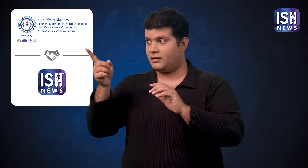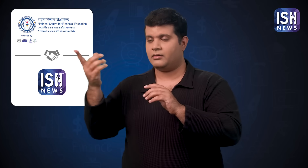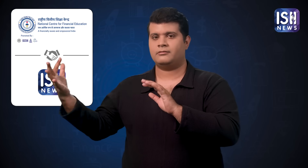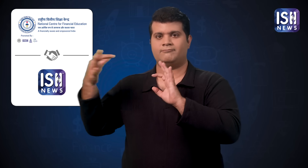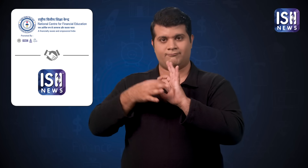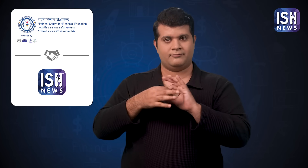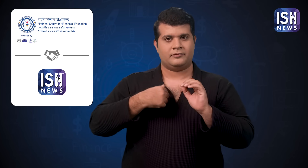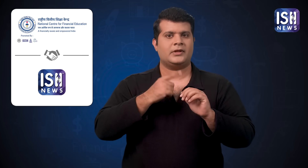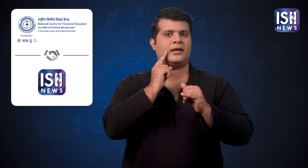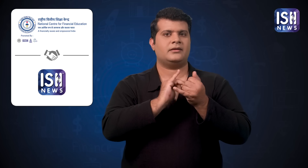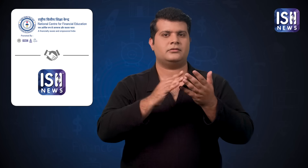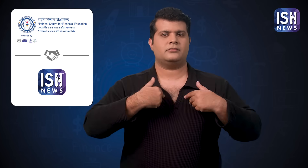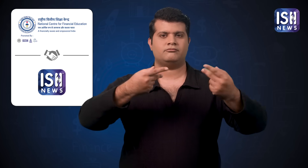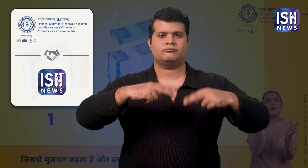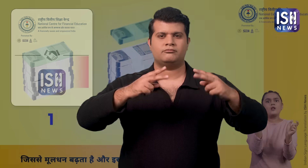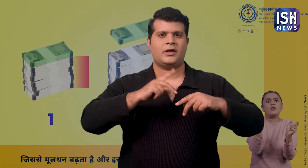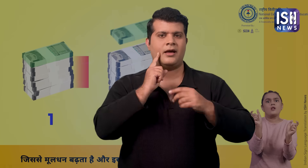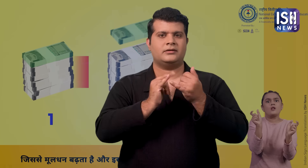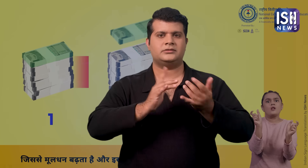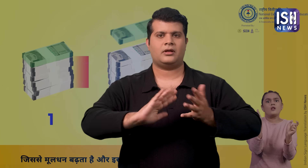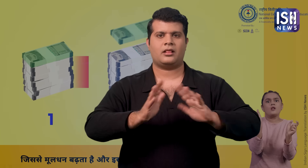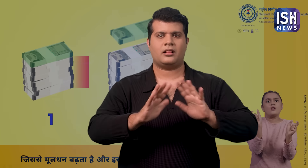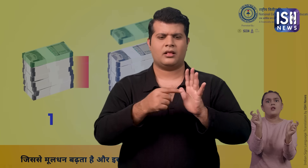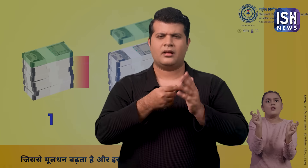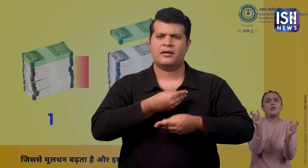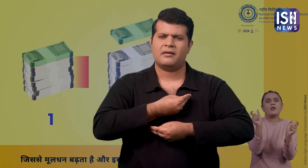The videos are fully translated into Indian Sign Language (ISL) by ISH.